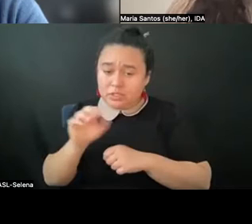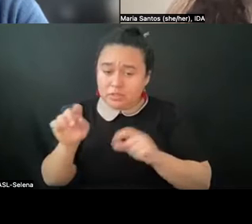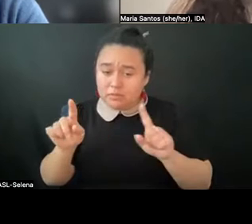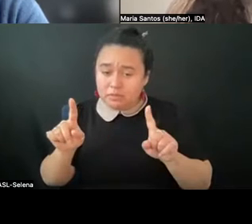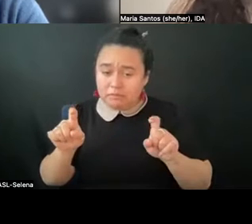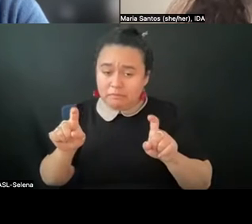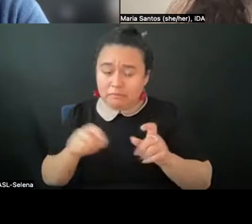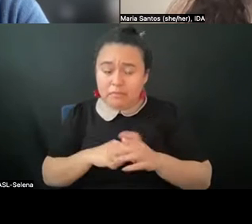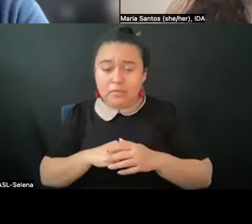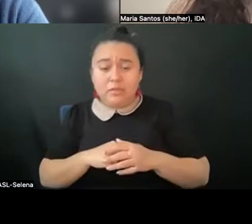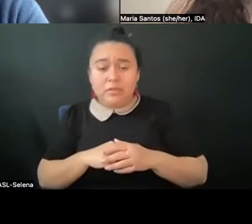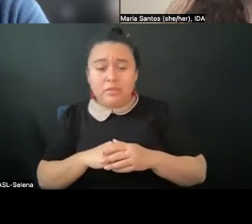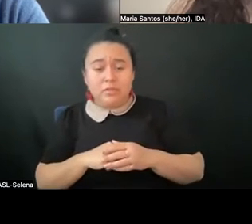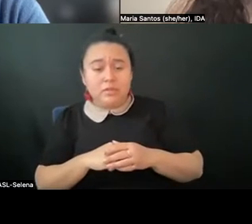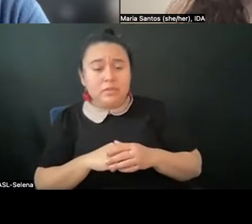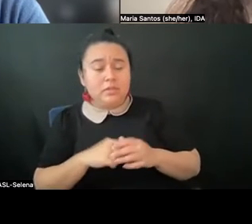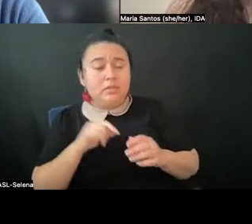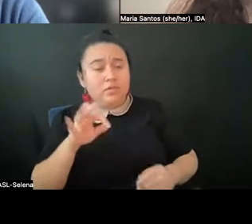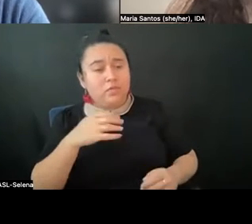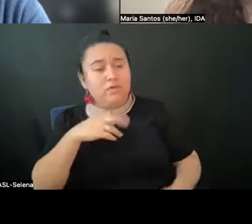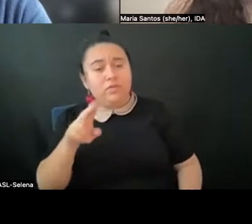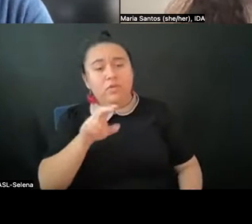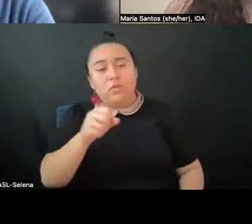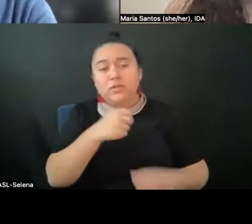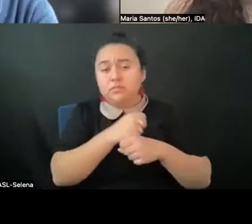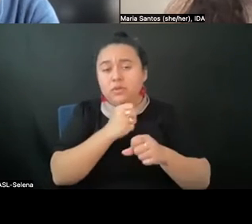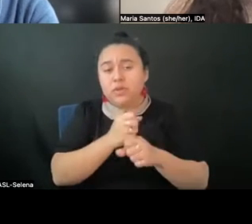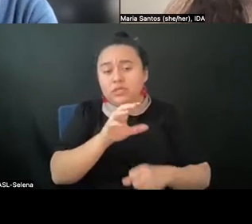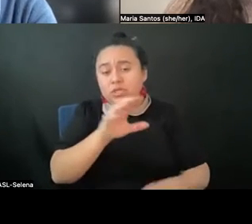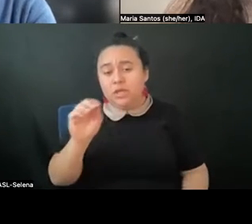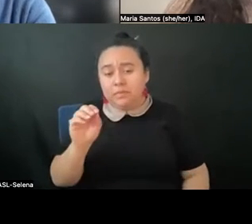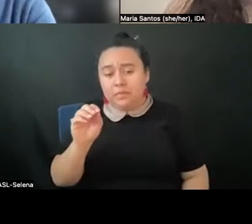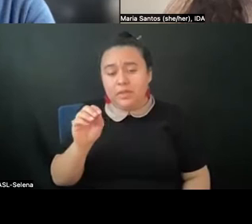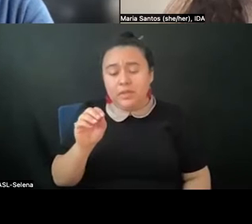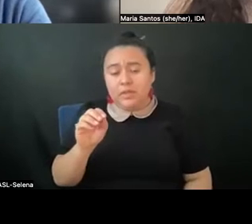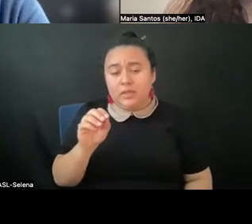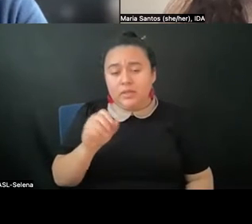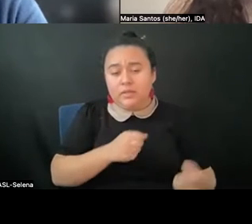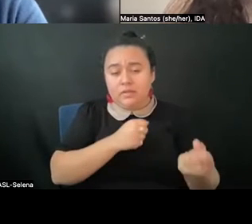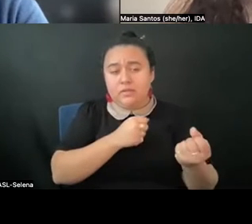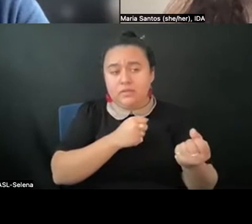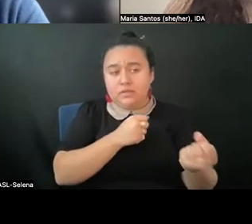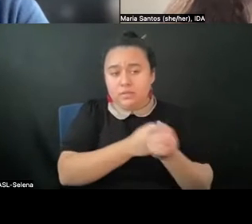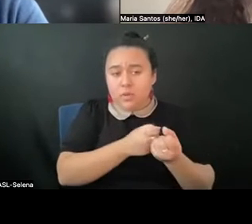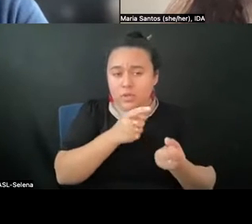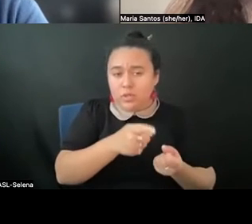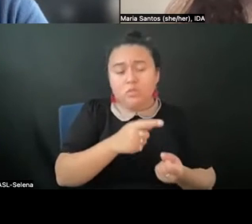If you have a U.S. production company on board, you don't need a fiscal sponsor.